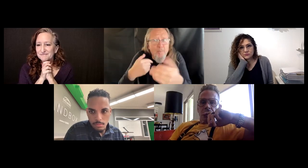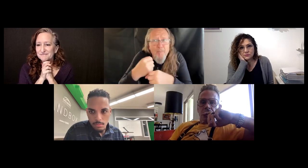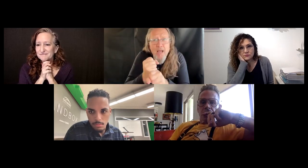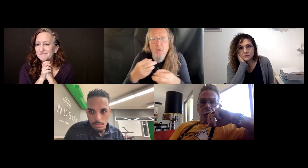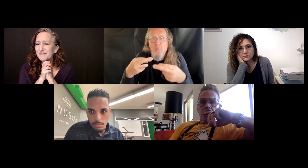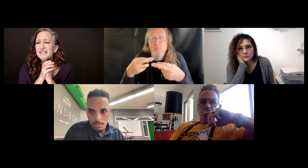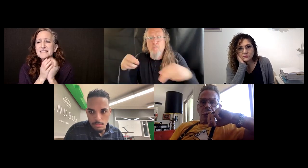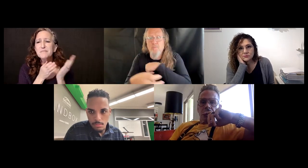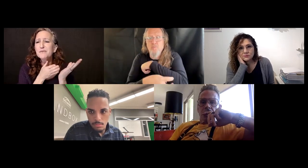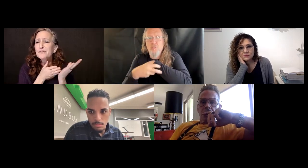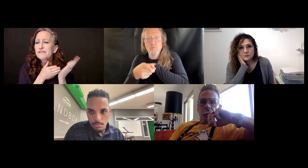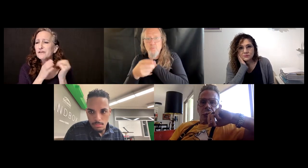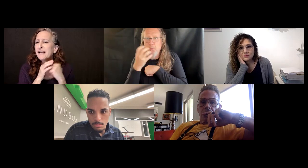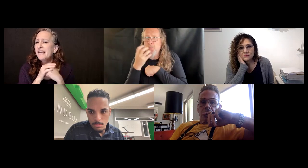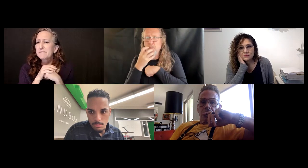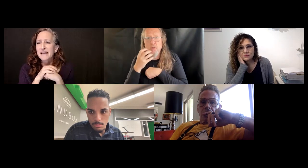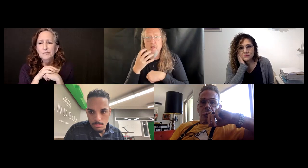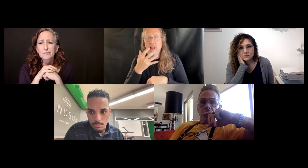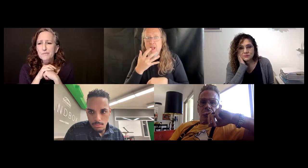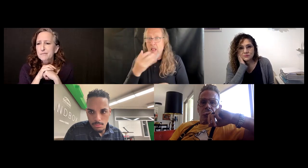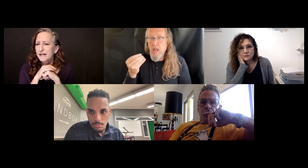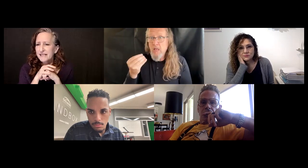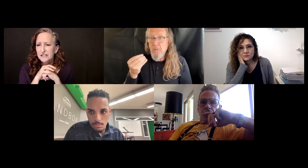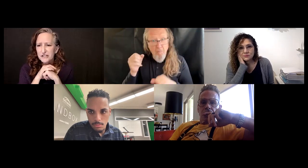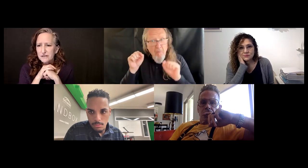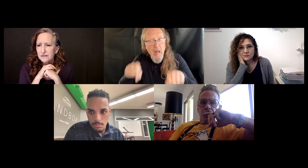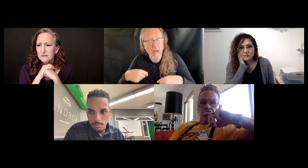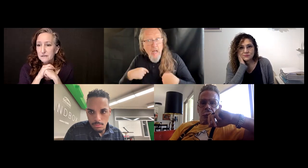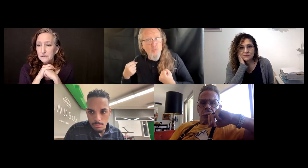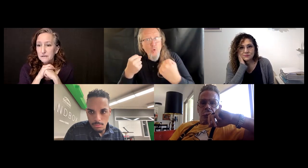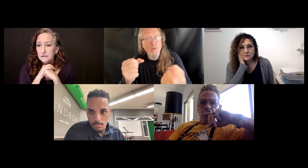This is a beautiful handmade rope, bridge.